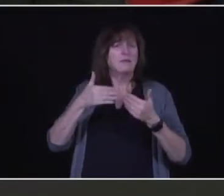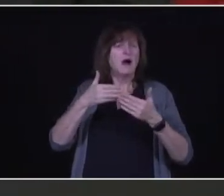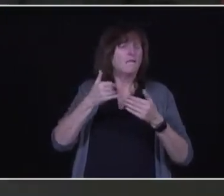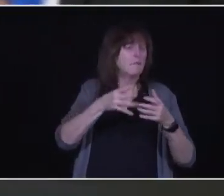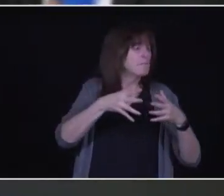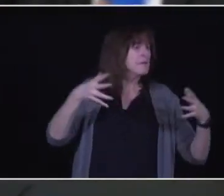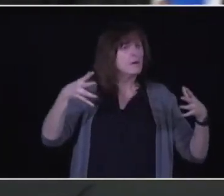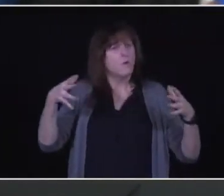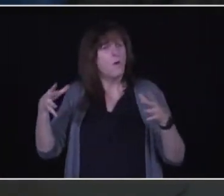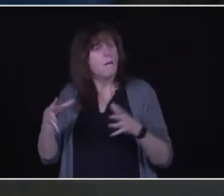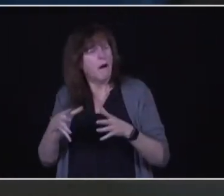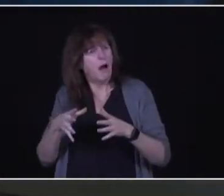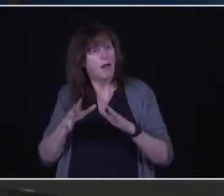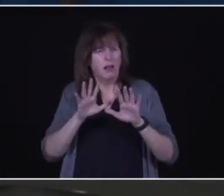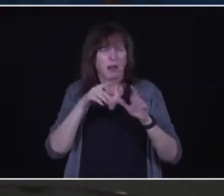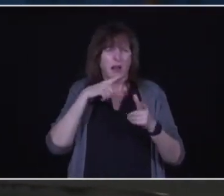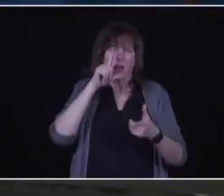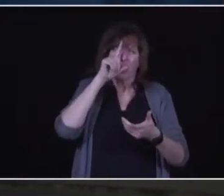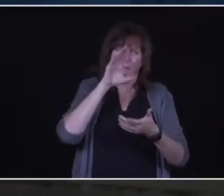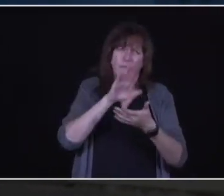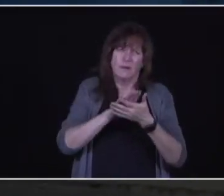So to be clear